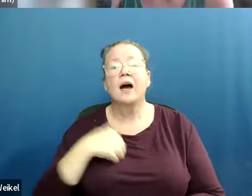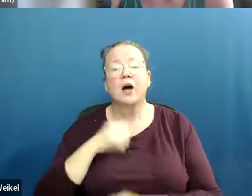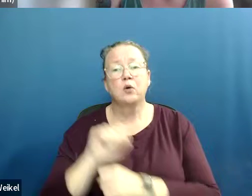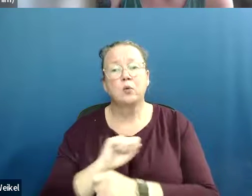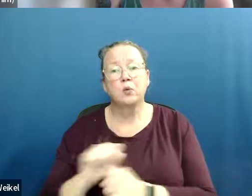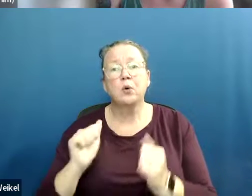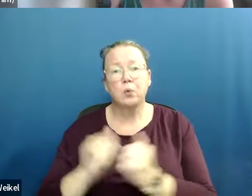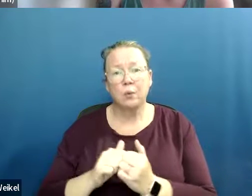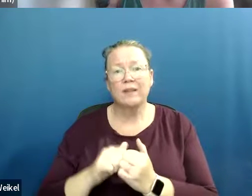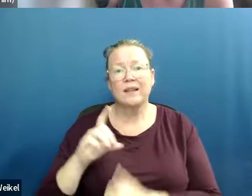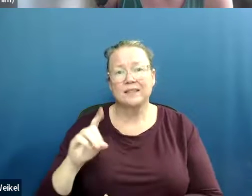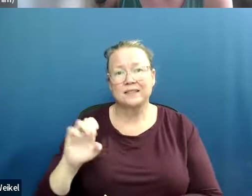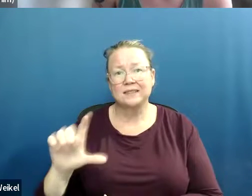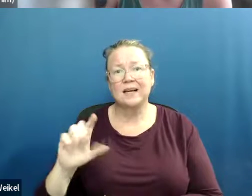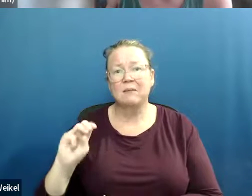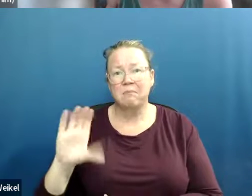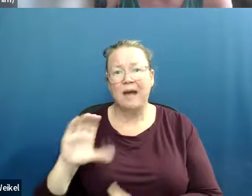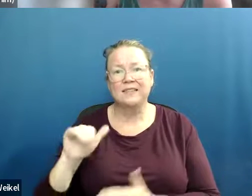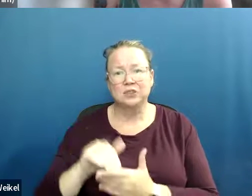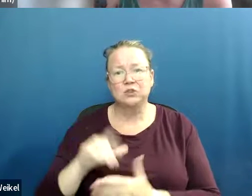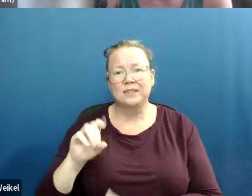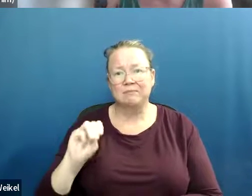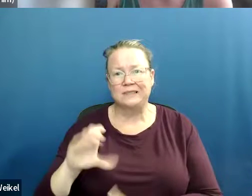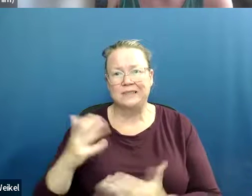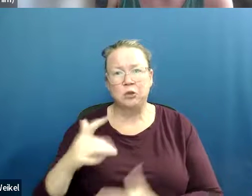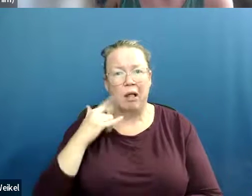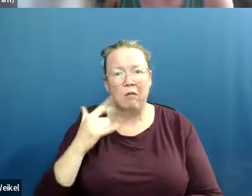Alan Cruz: the Dell Macintosh Center at Dmc. Here at California Independent Living Center.